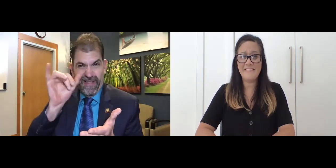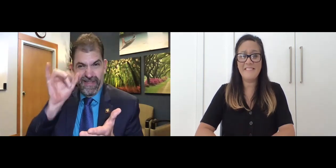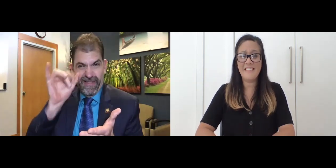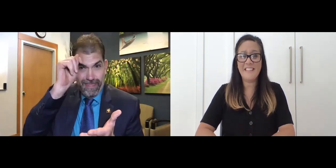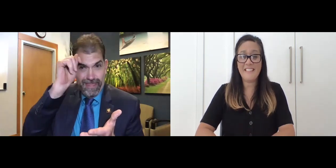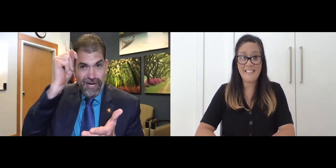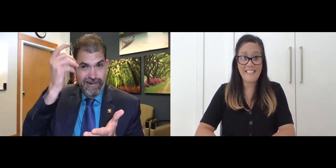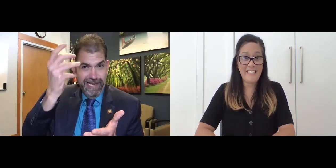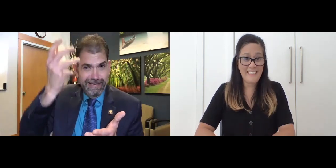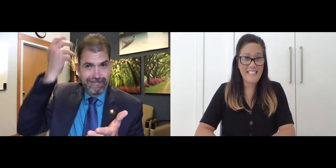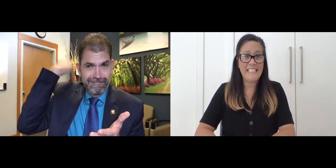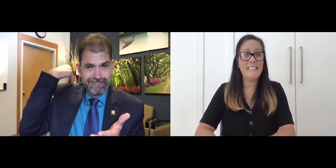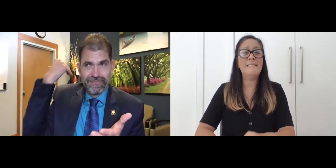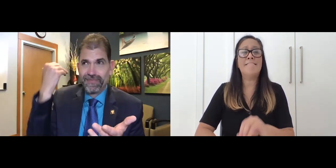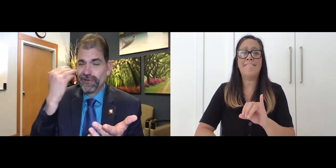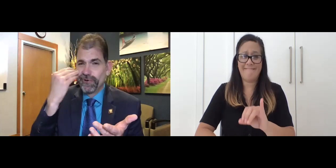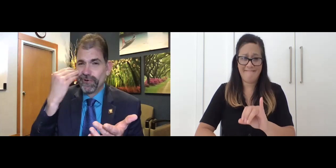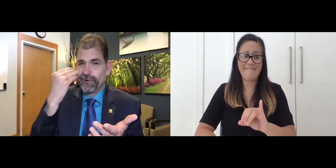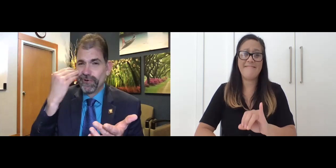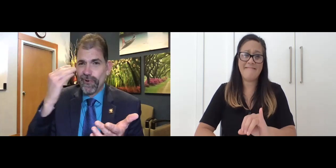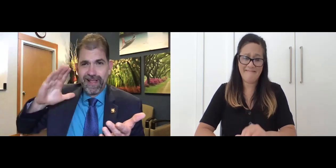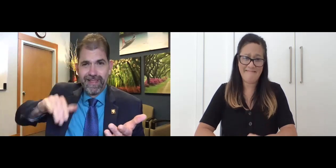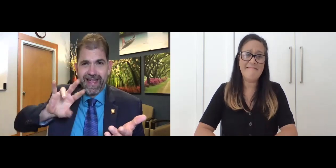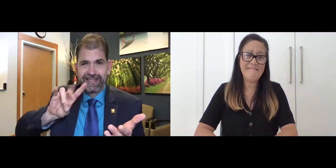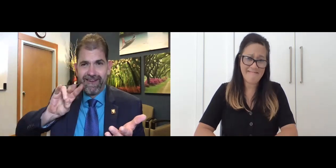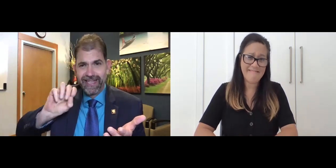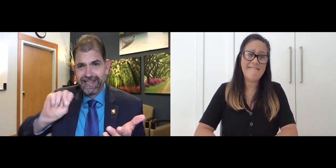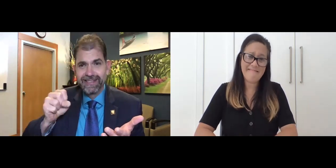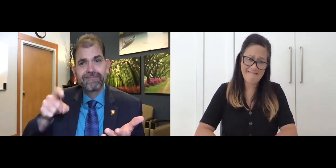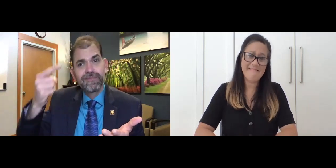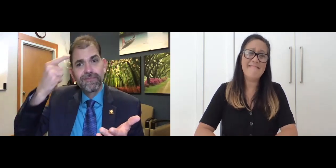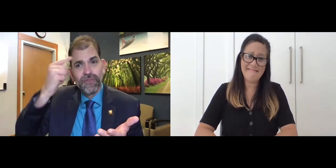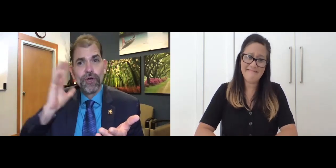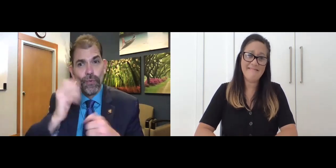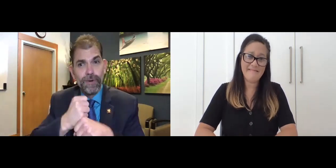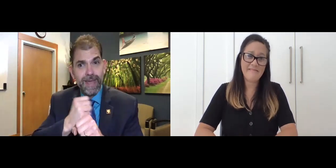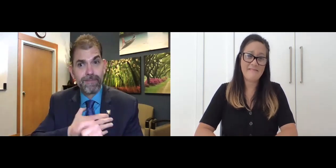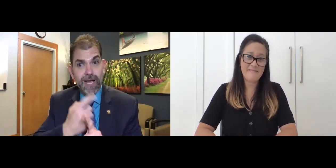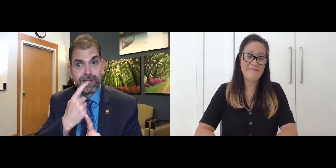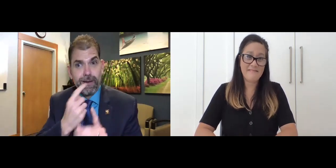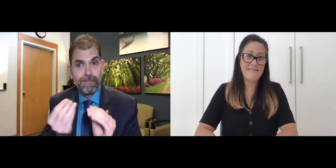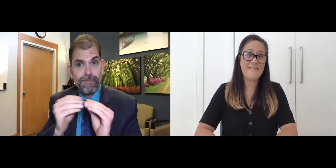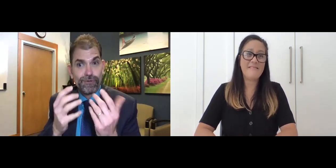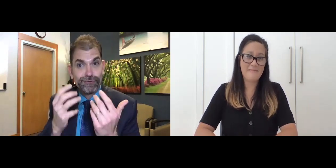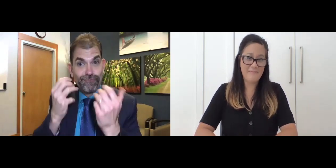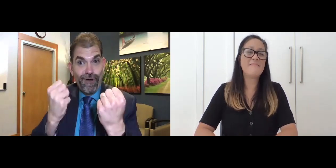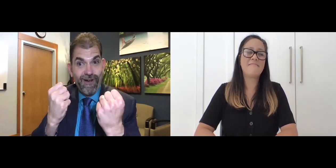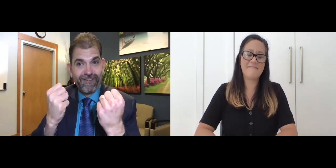the speech therapist thought at least back in those days, you know this is in the '70s, they thought that it would make my